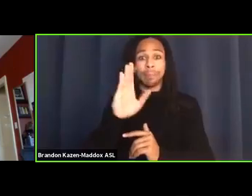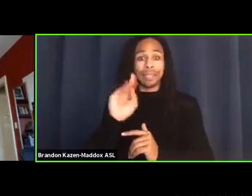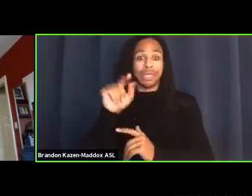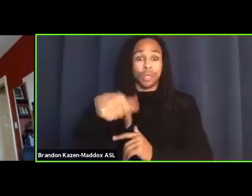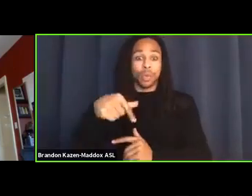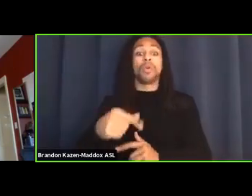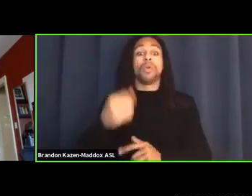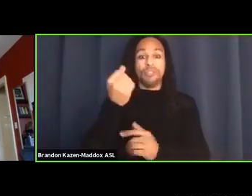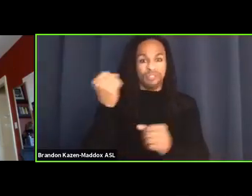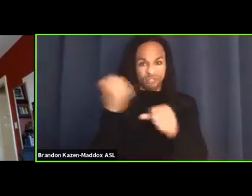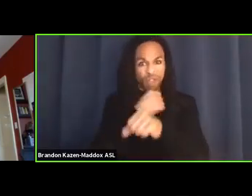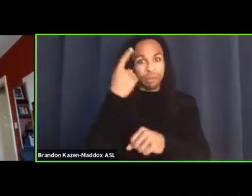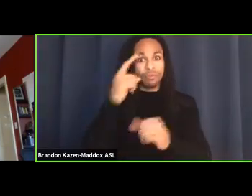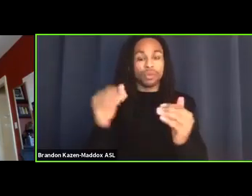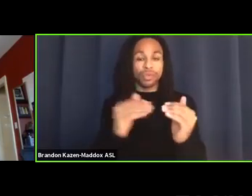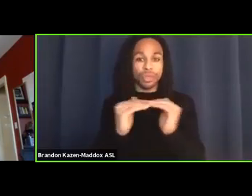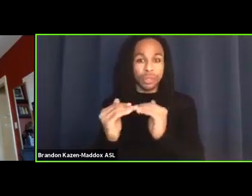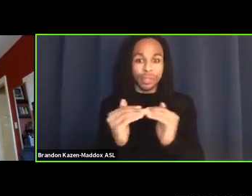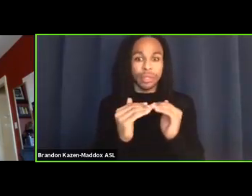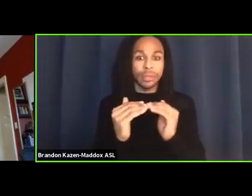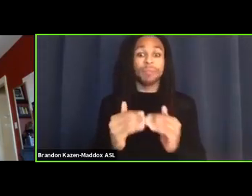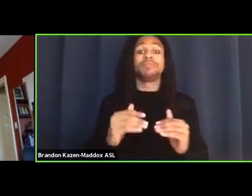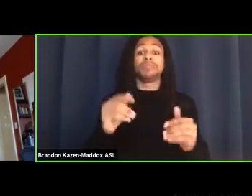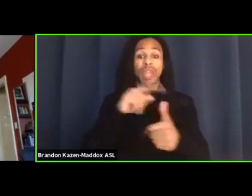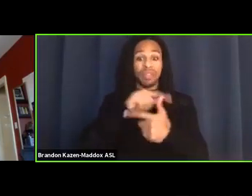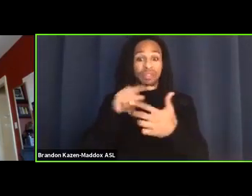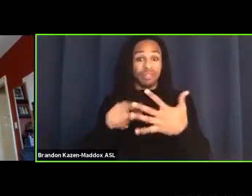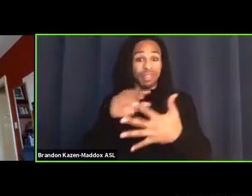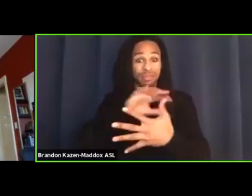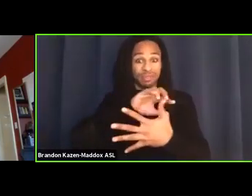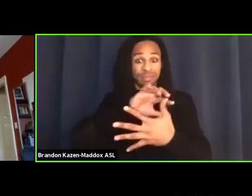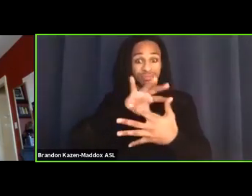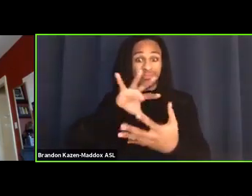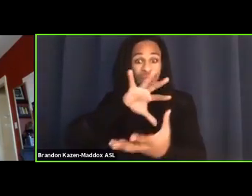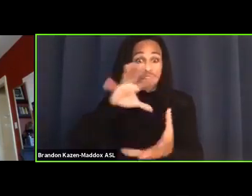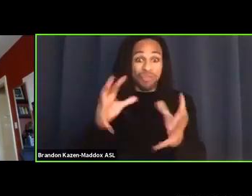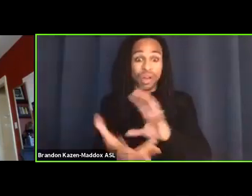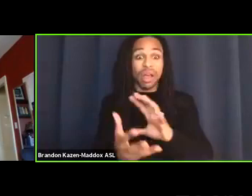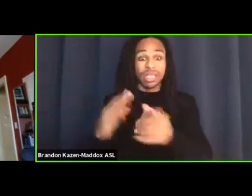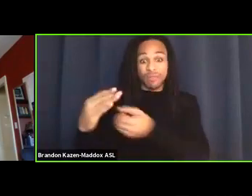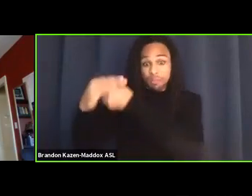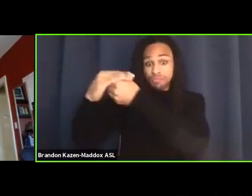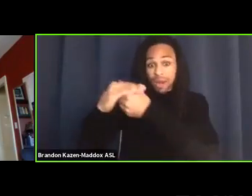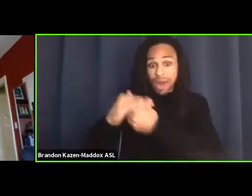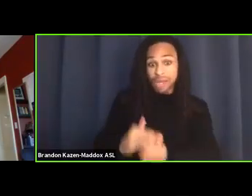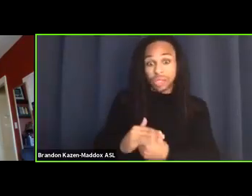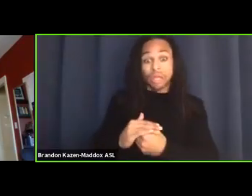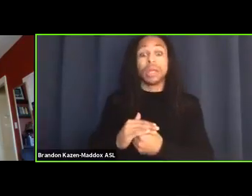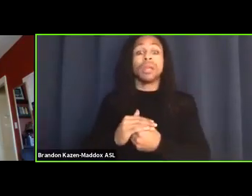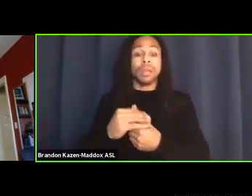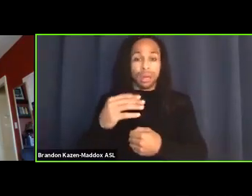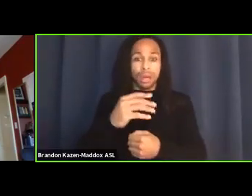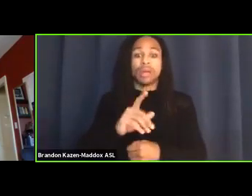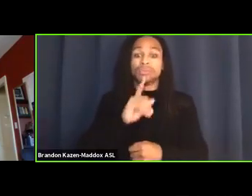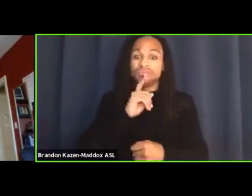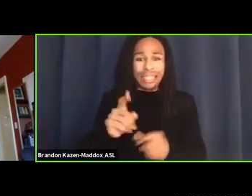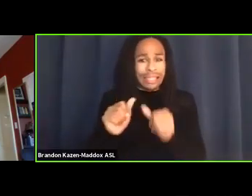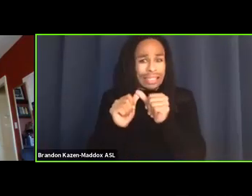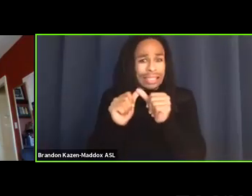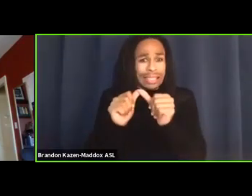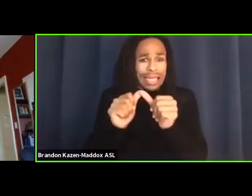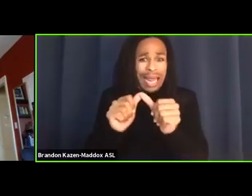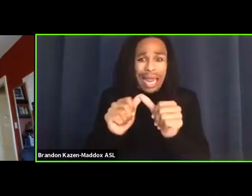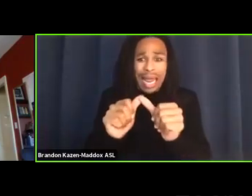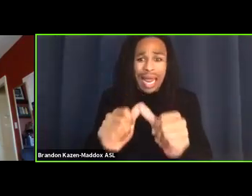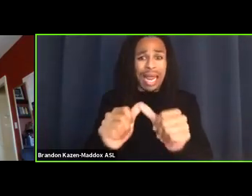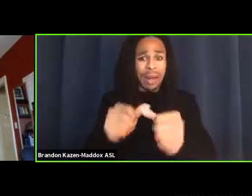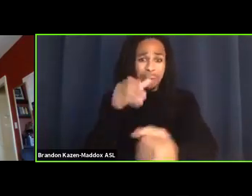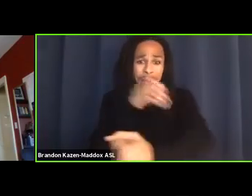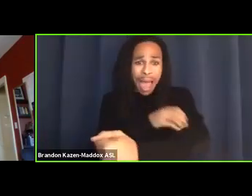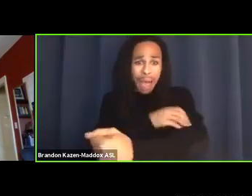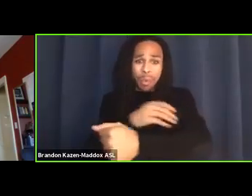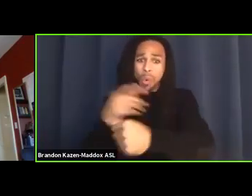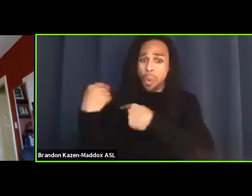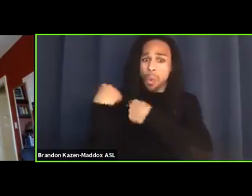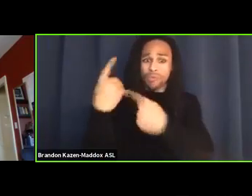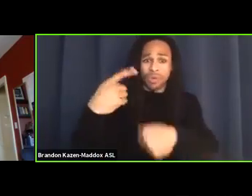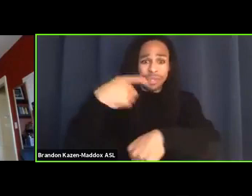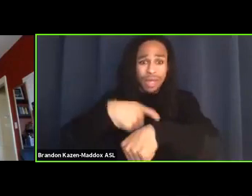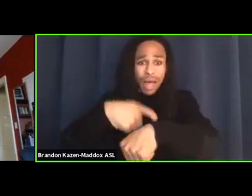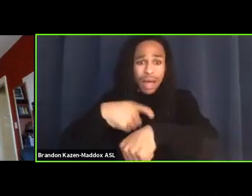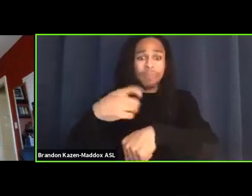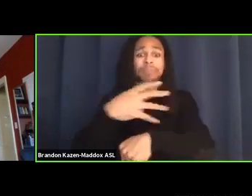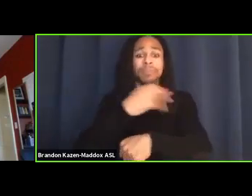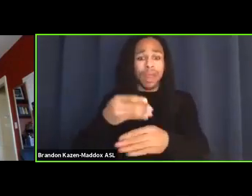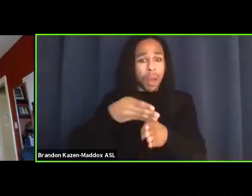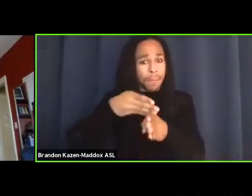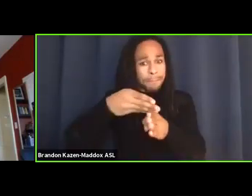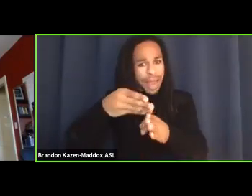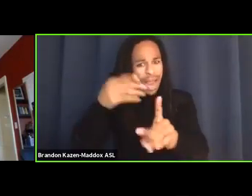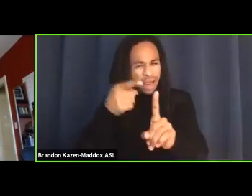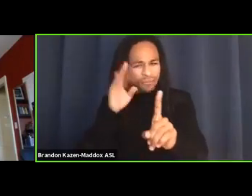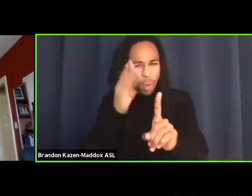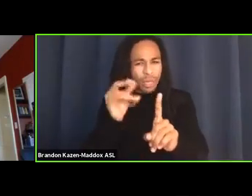in New York City today. Let's take a moment of silence. Thank you.